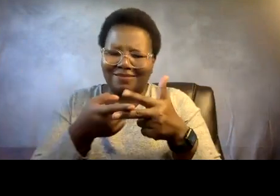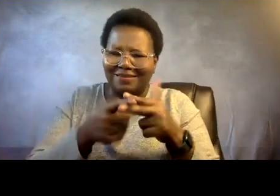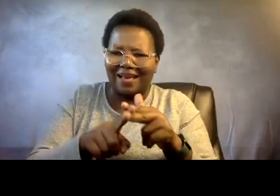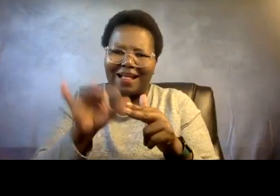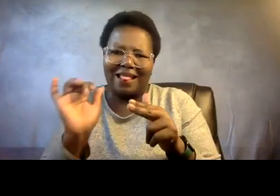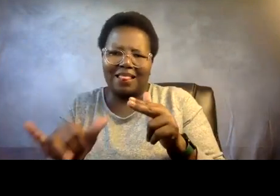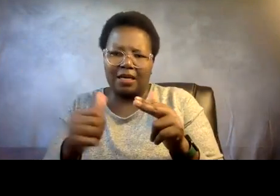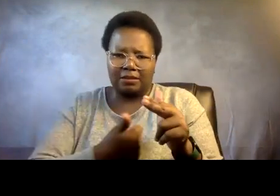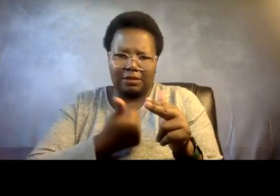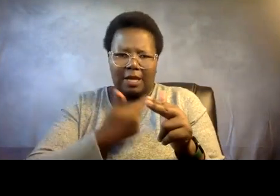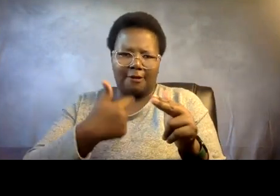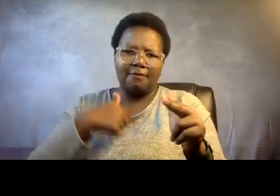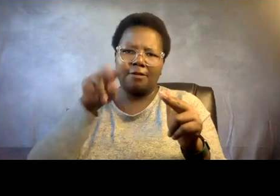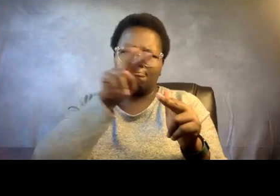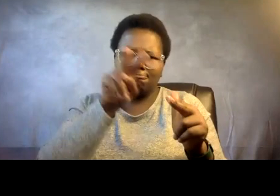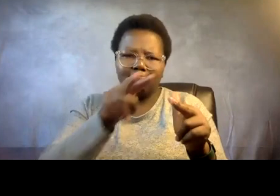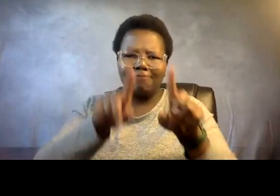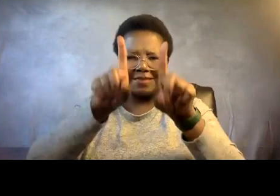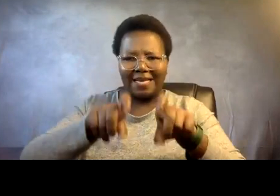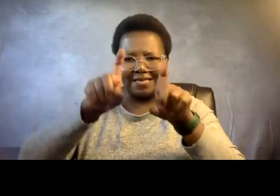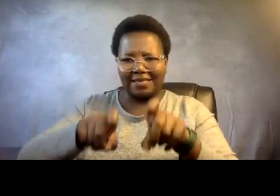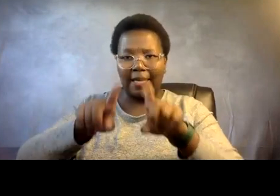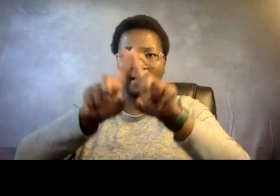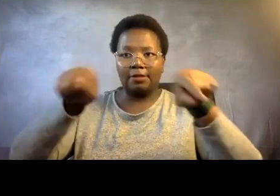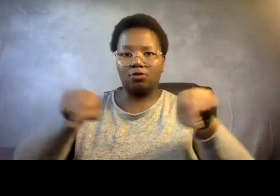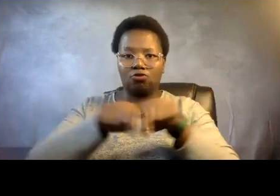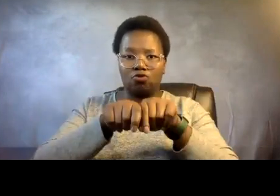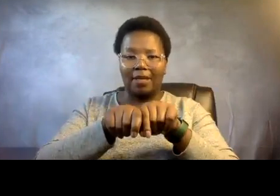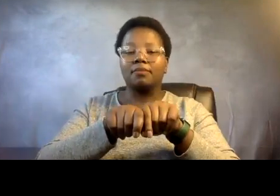pretty in-depth screen reader testing. Know that screen readers do behave differently,